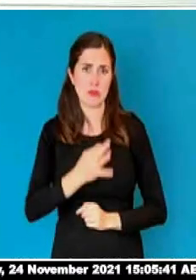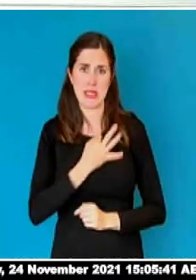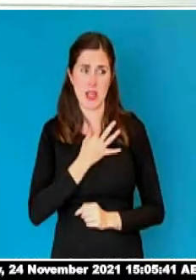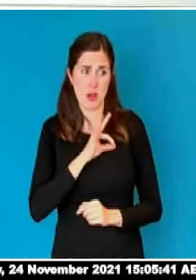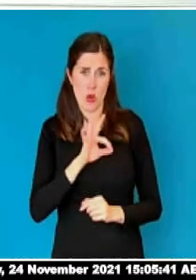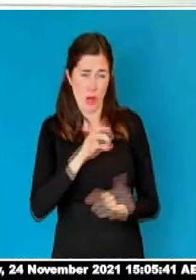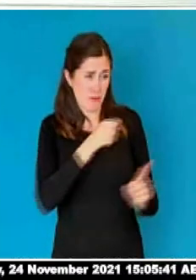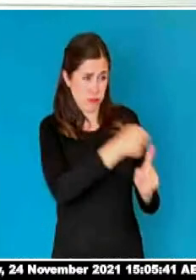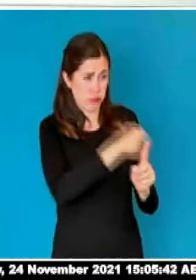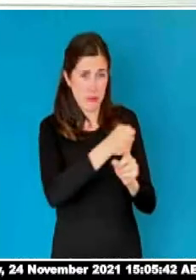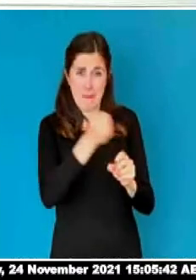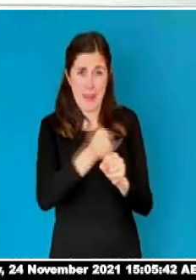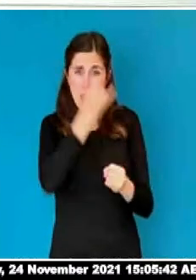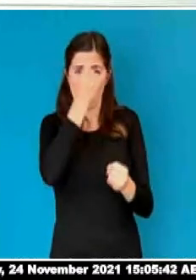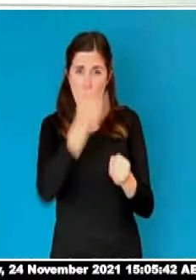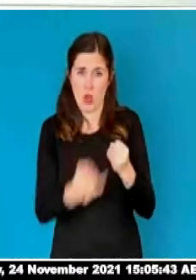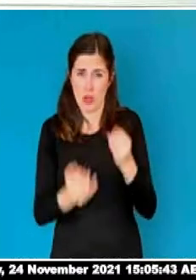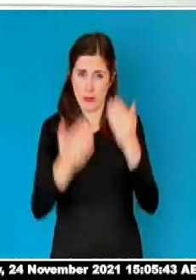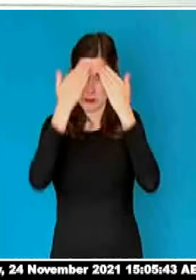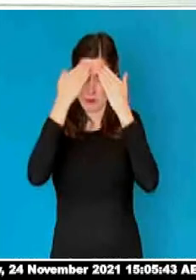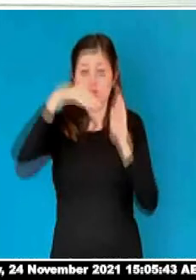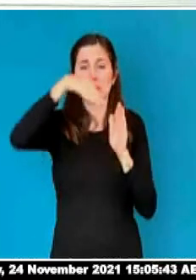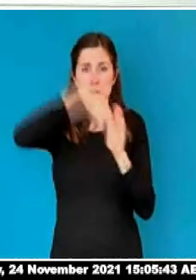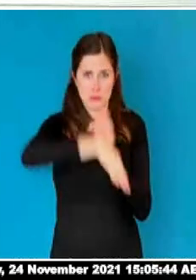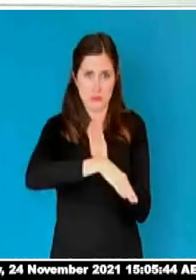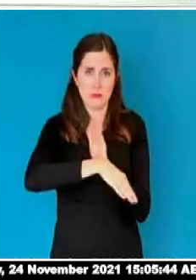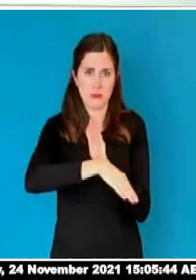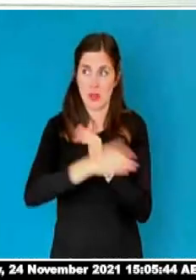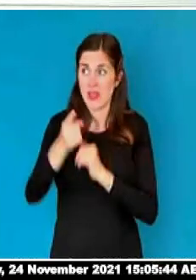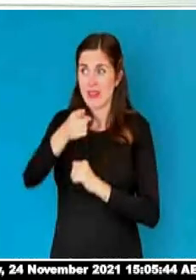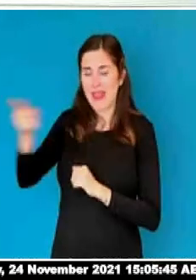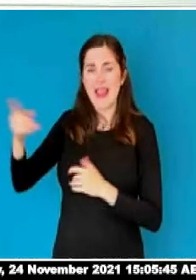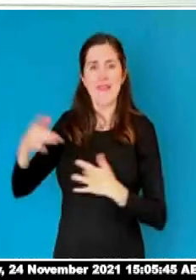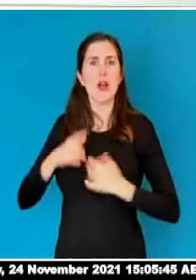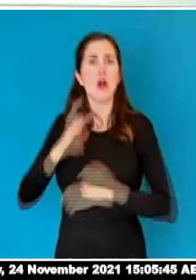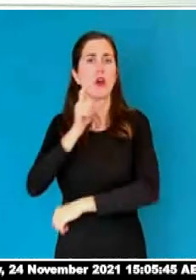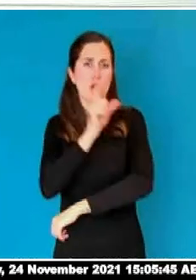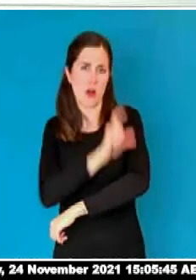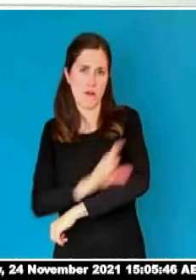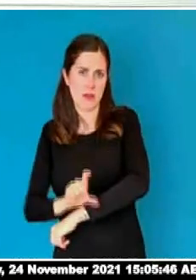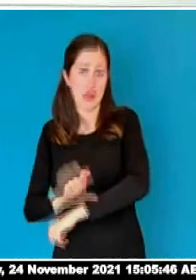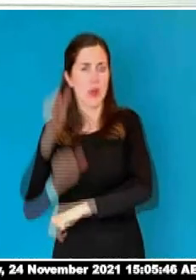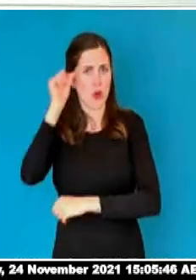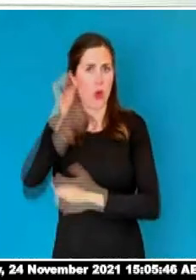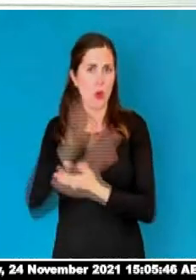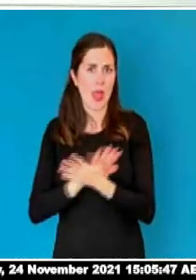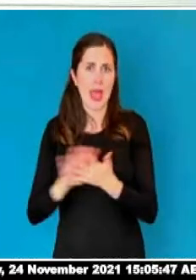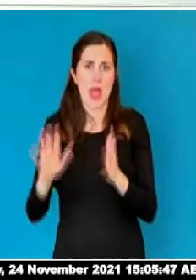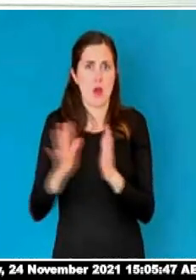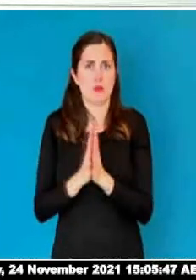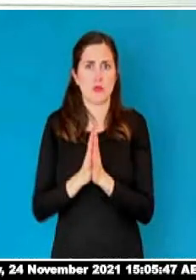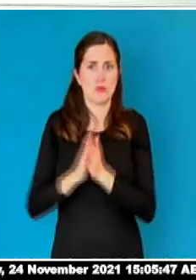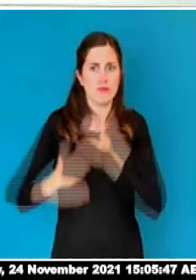identify and implement control measures that provide those employees with the protections